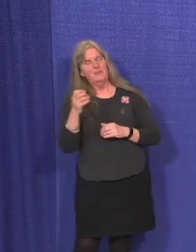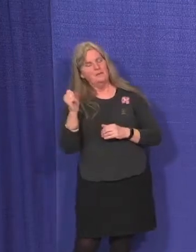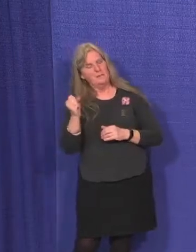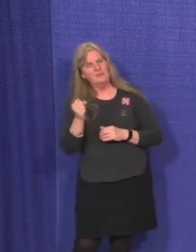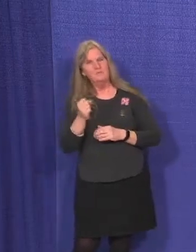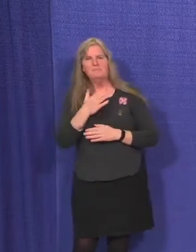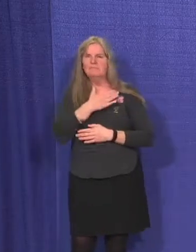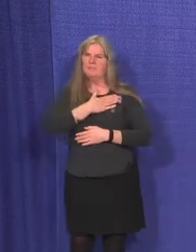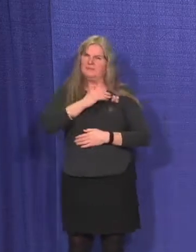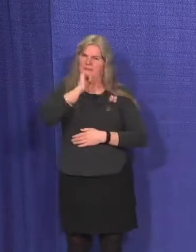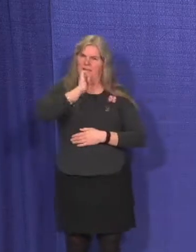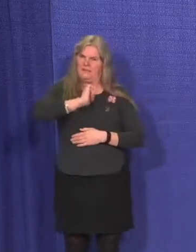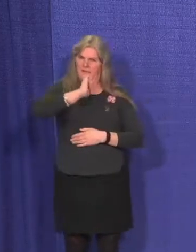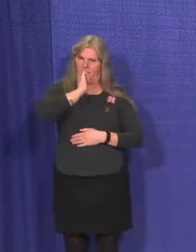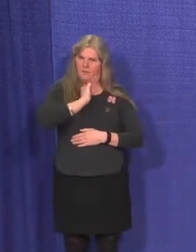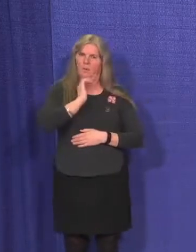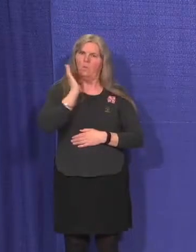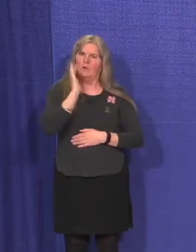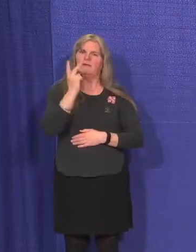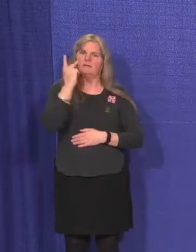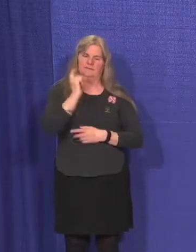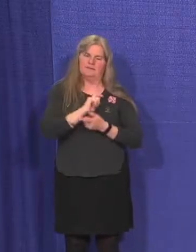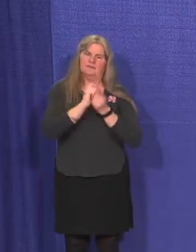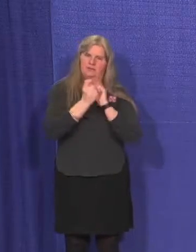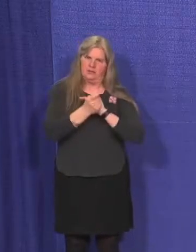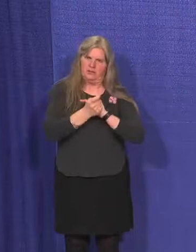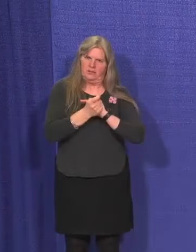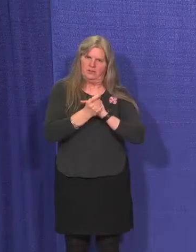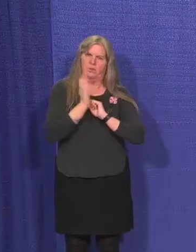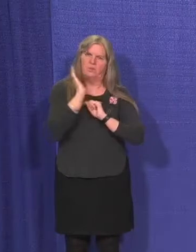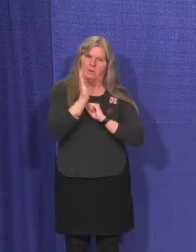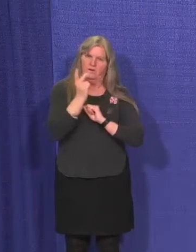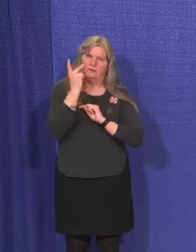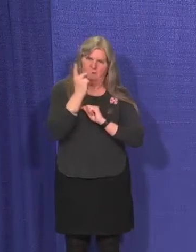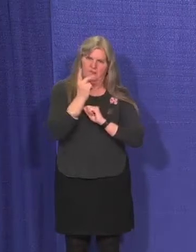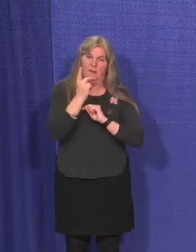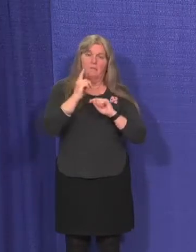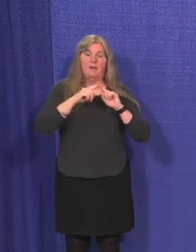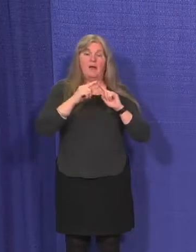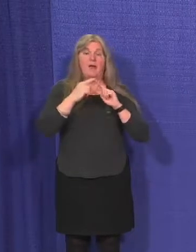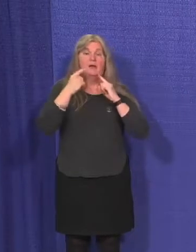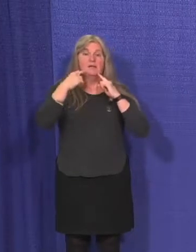whether gatherings or households or workplaces or other settings